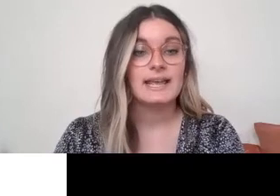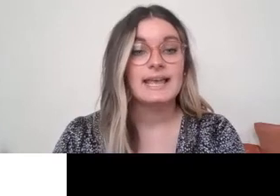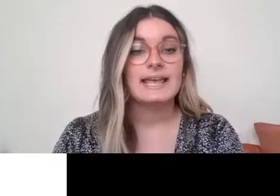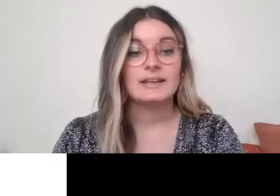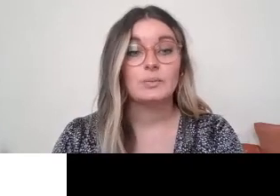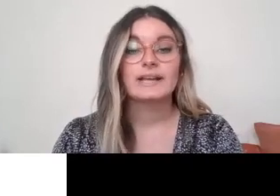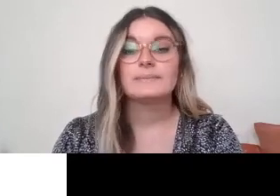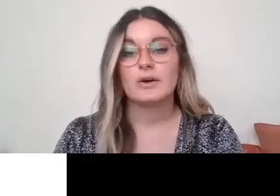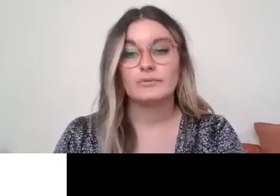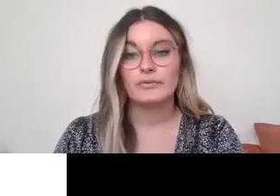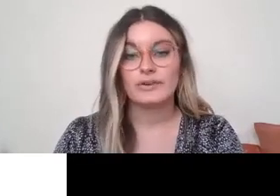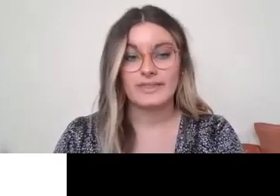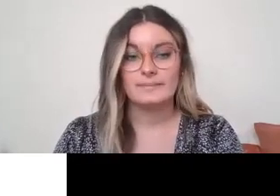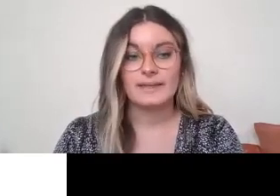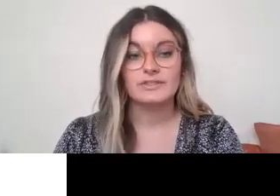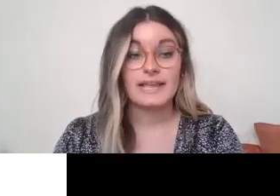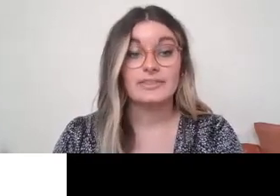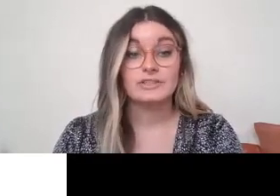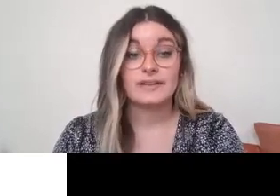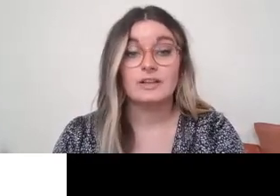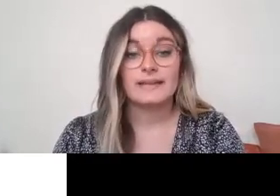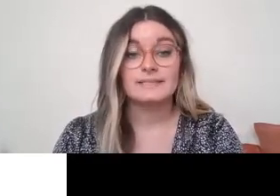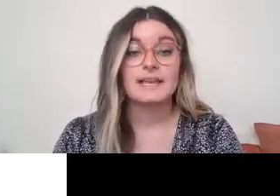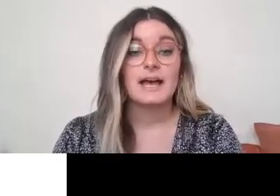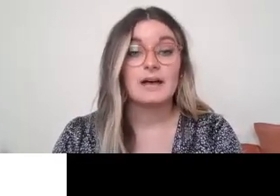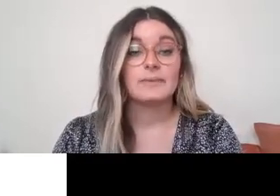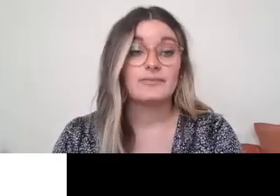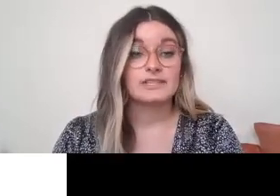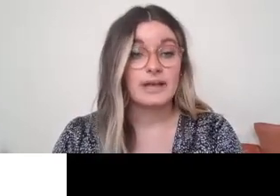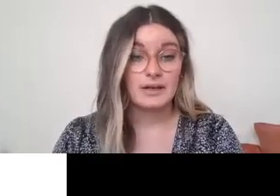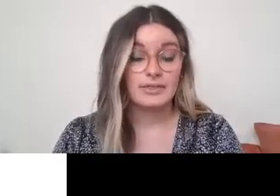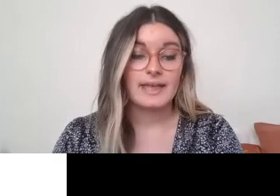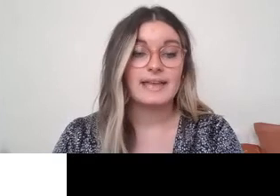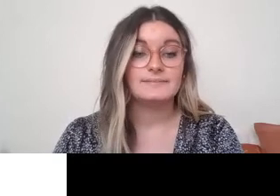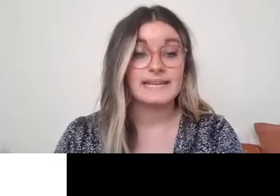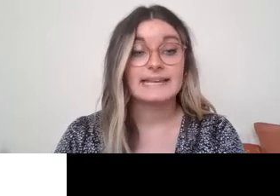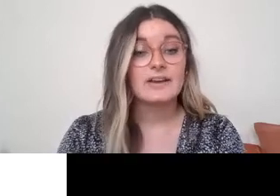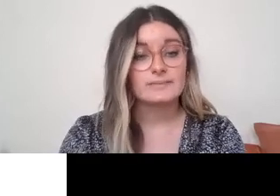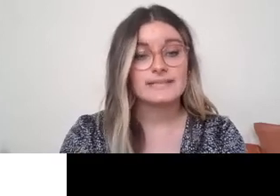and what can be helpful for them and and their development of mental health and taking care of themselves.